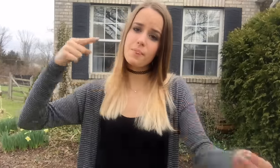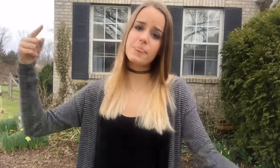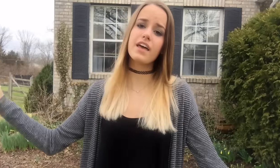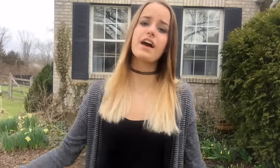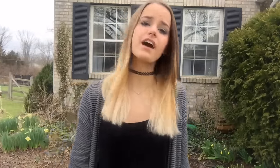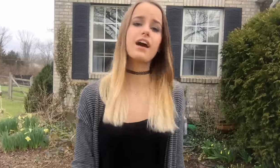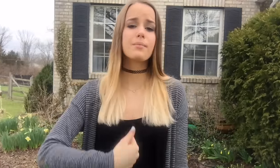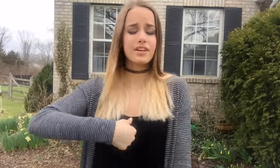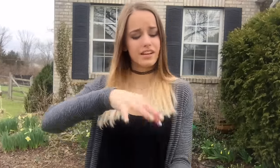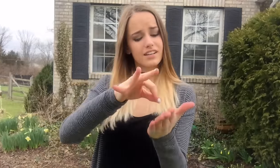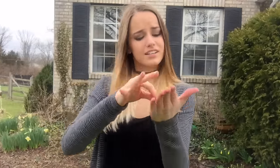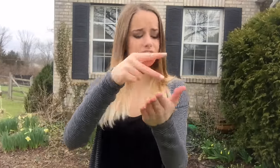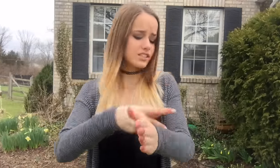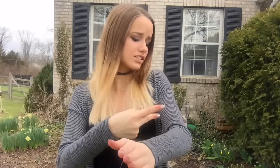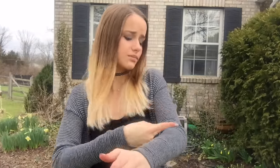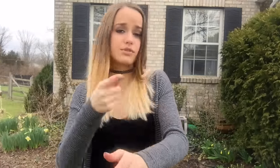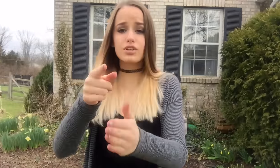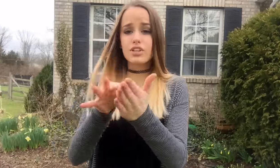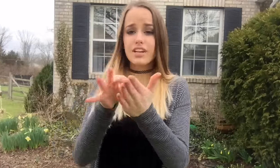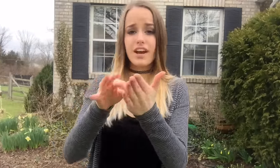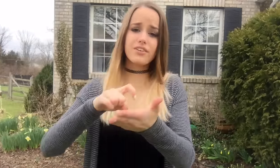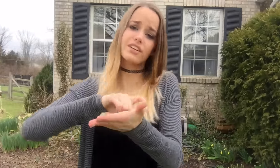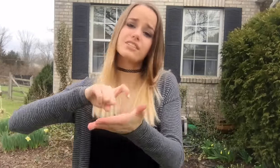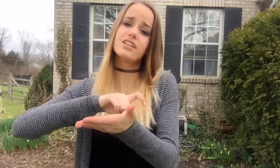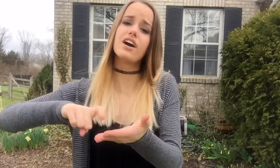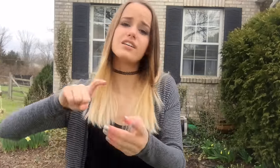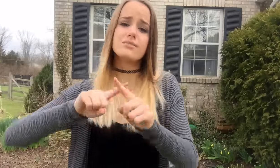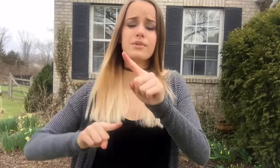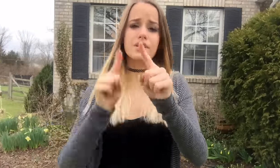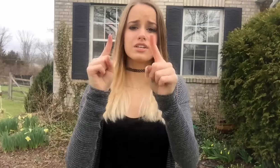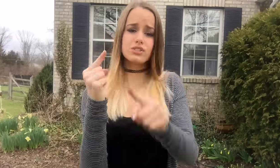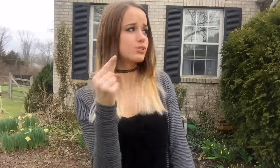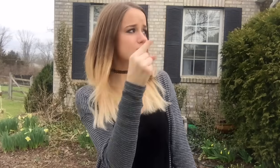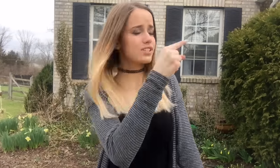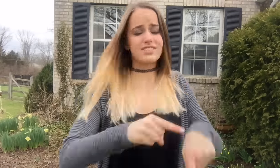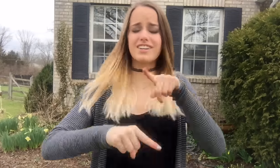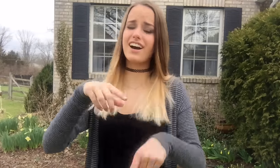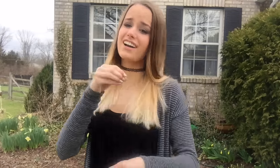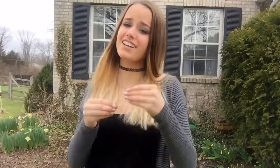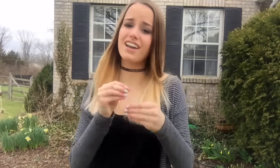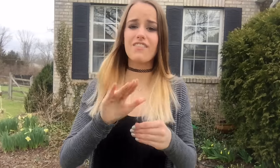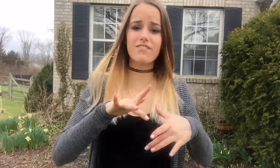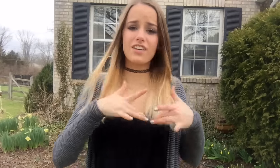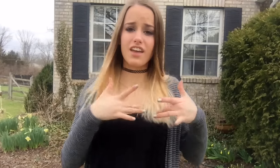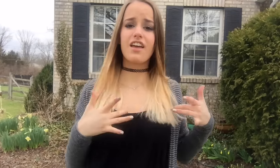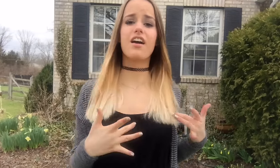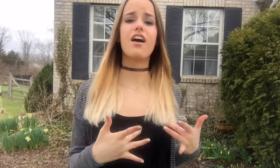Well I'm counting sheep and you're counting scars but a shooting star can't fix your heart